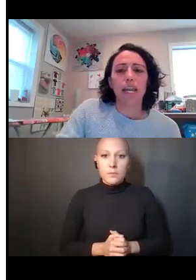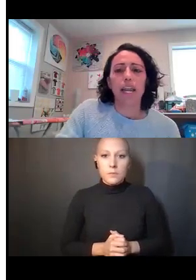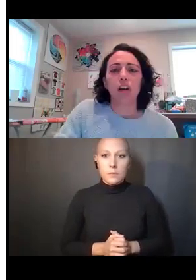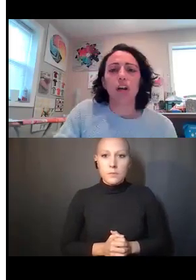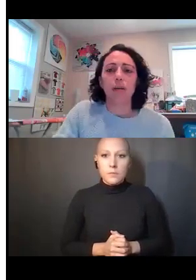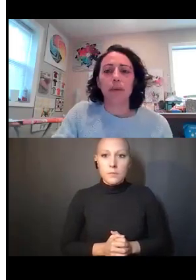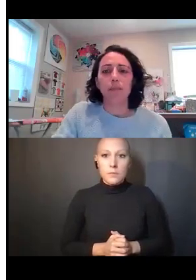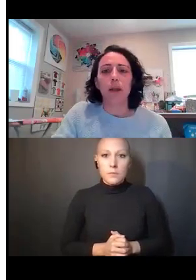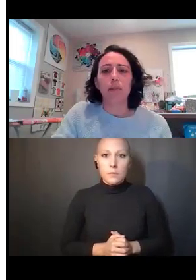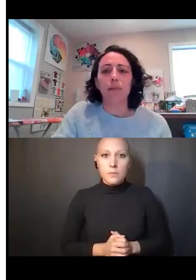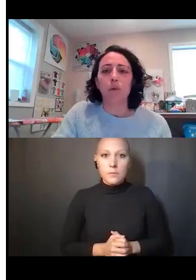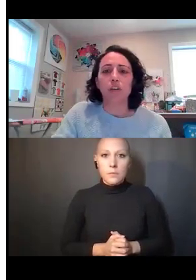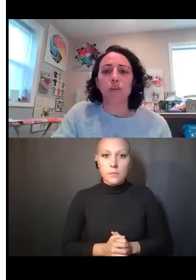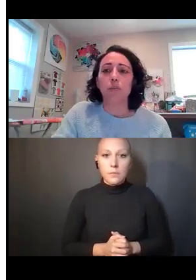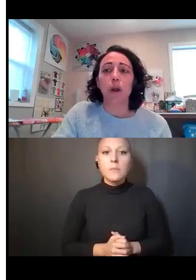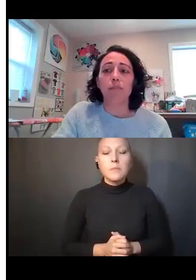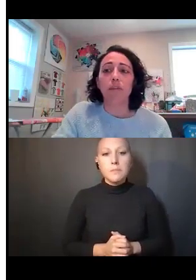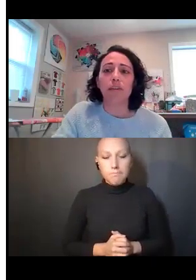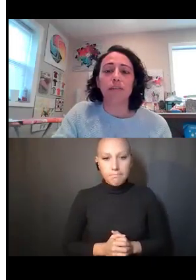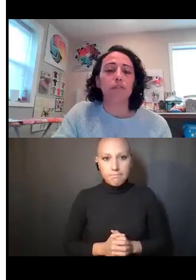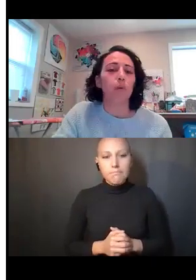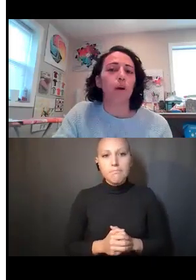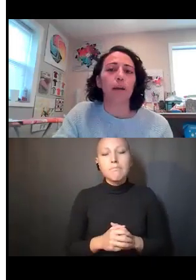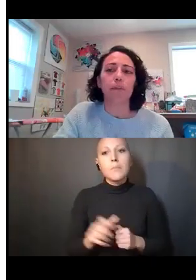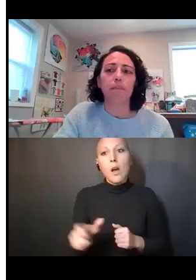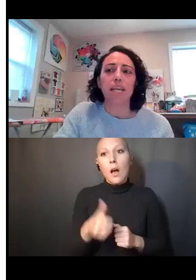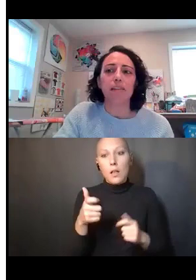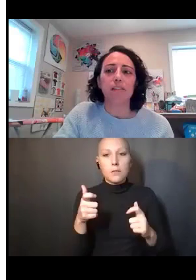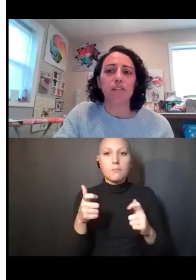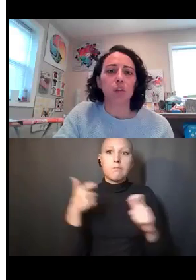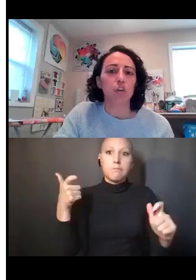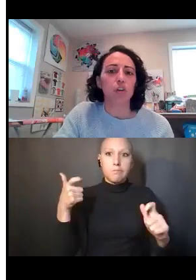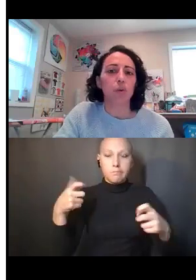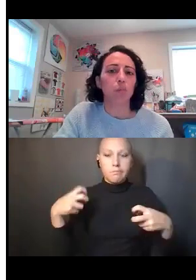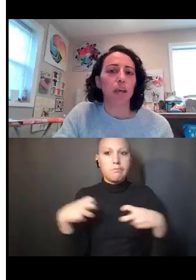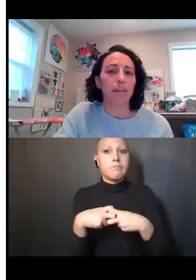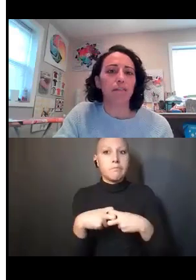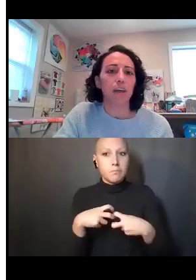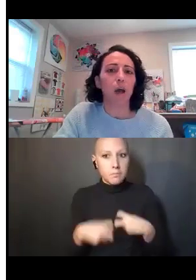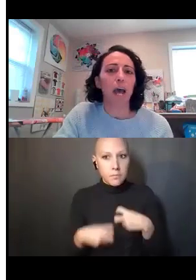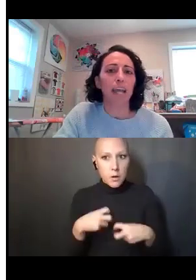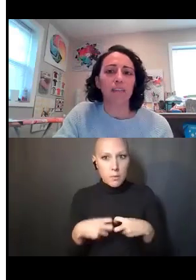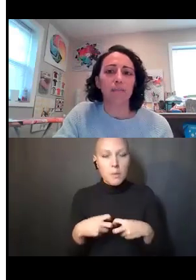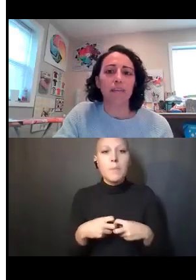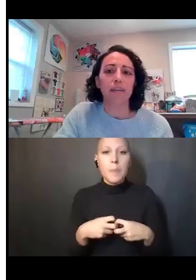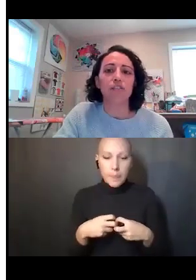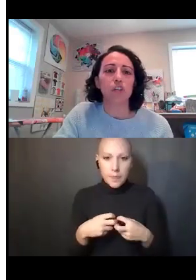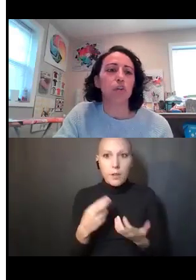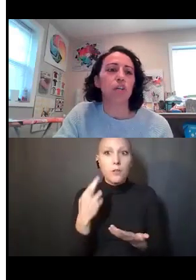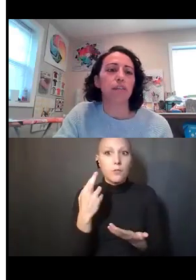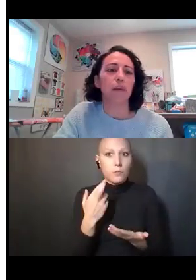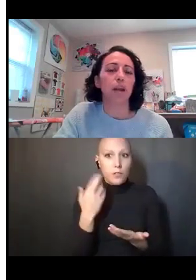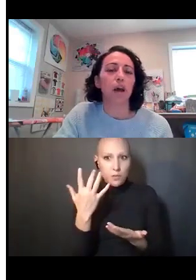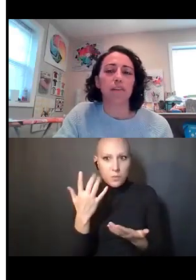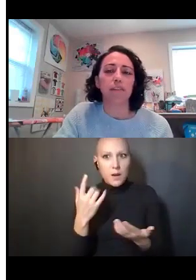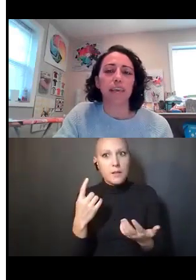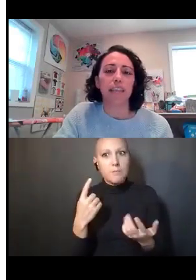And another big problem which is part of the reason for implementing these disclosures more broadly fed-wide is because institutions have been often saying